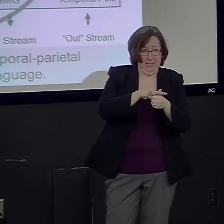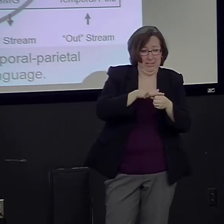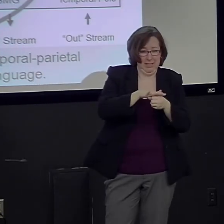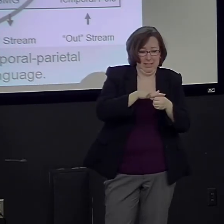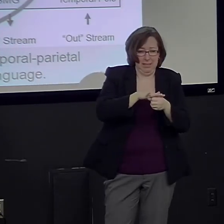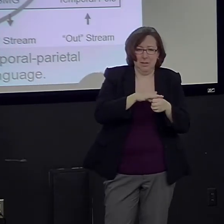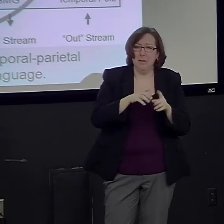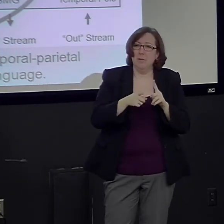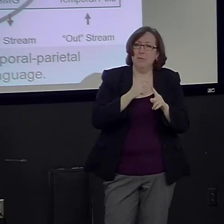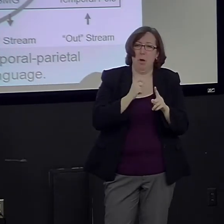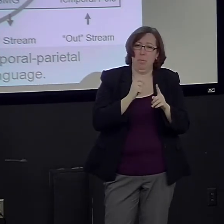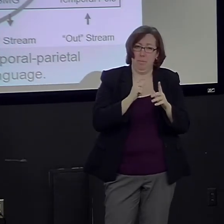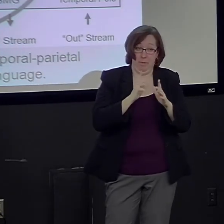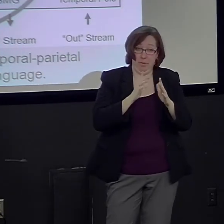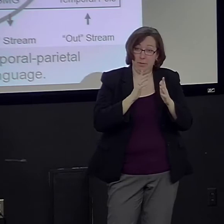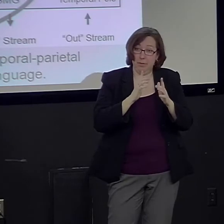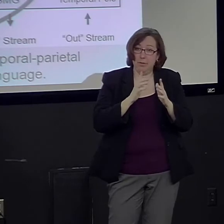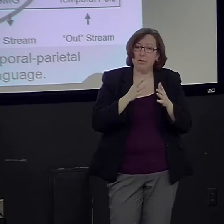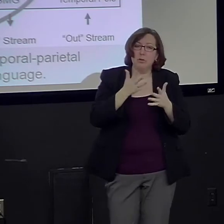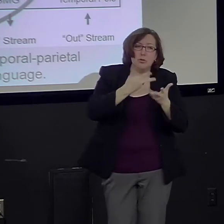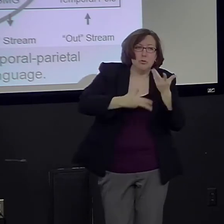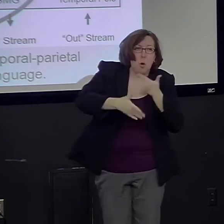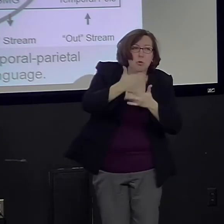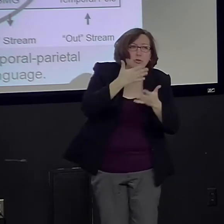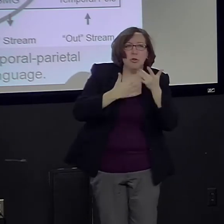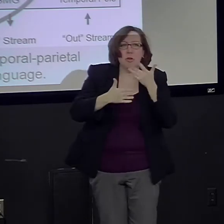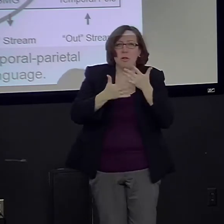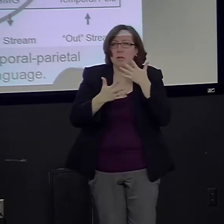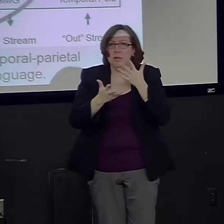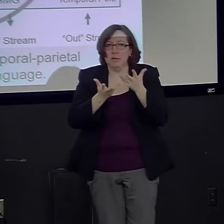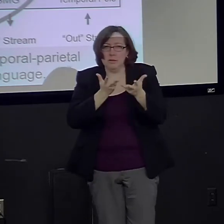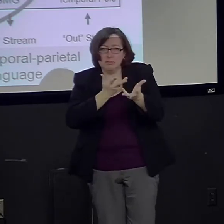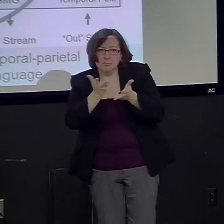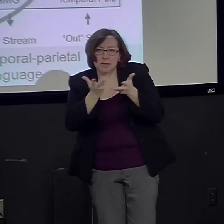the communicative into the social communicative interaction,